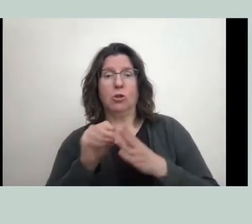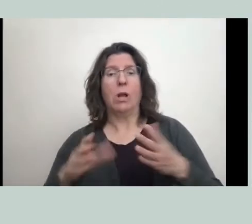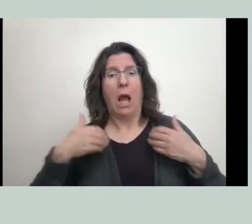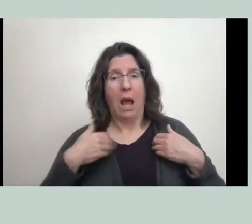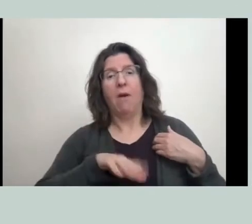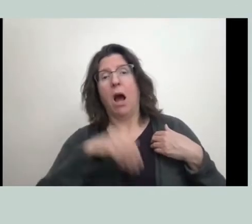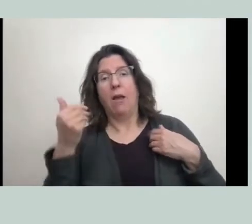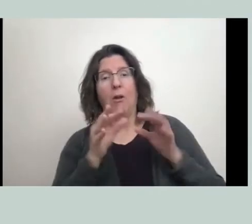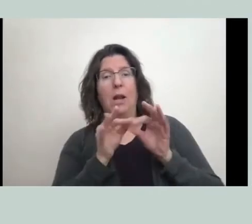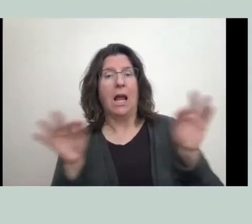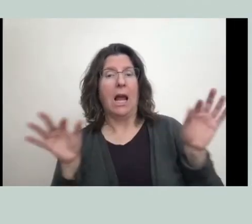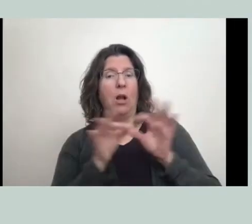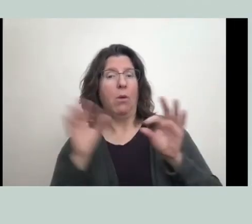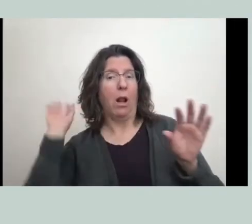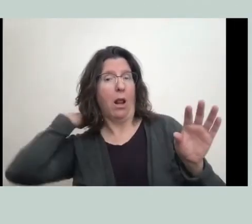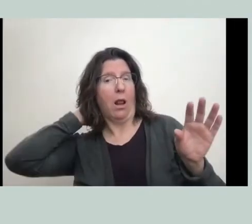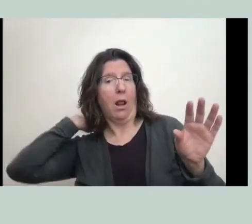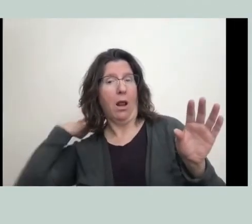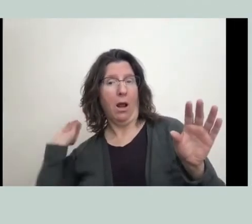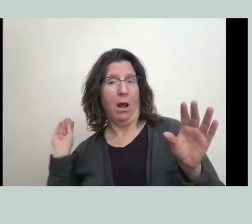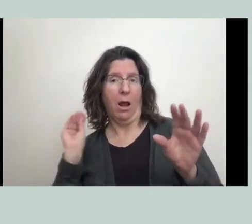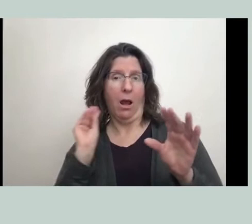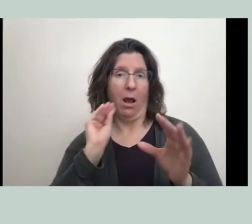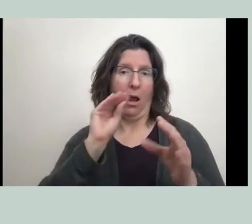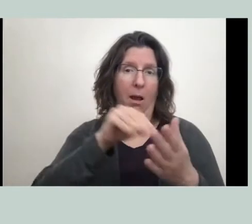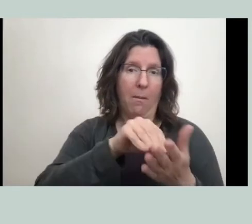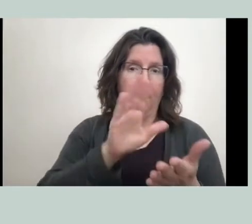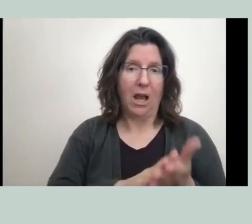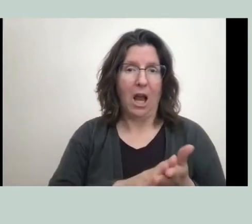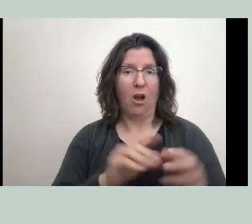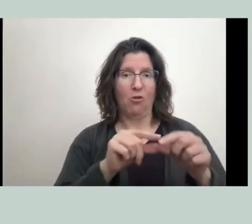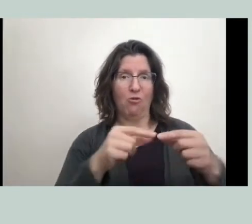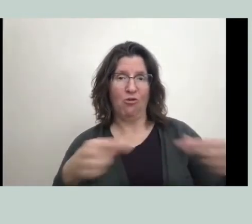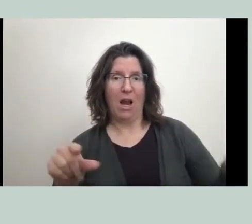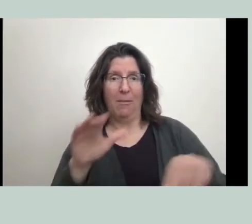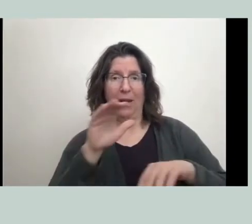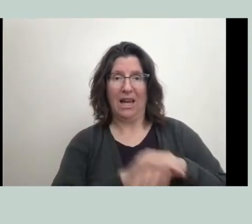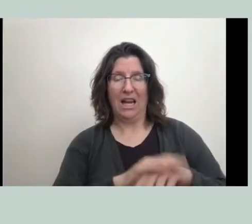We note that for both groups, intrusions from their native language is evident in the English production.